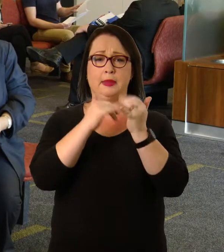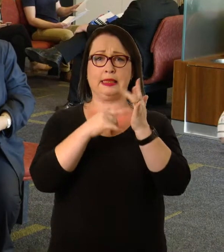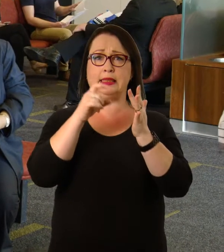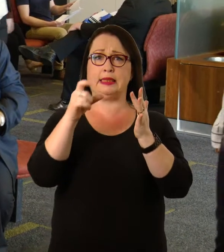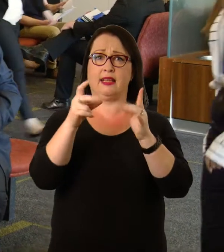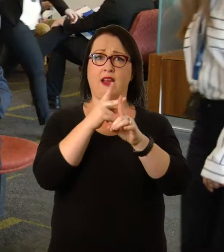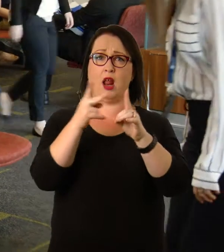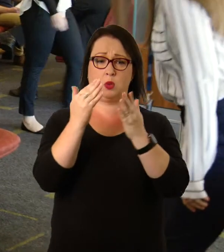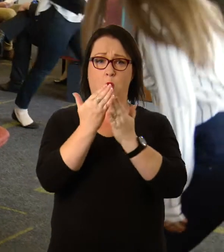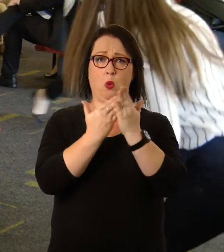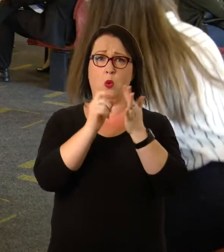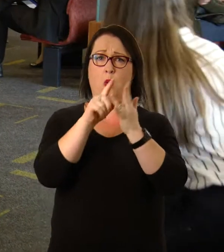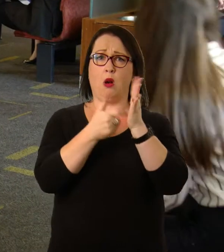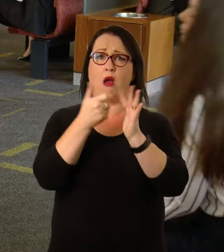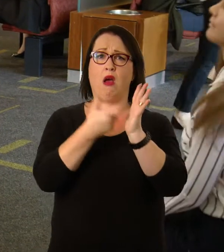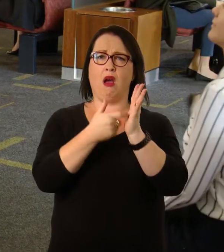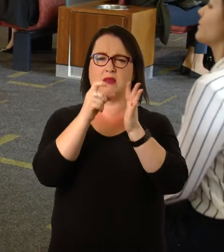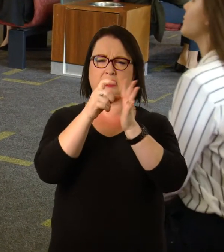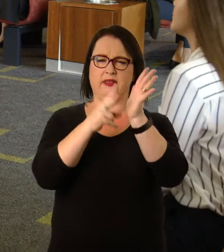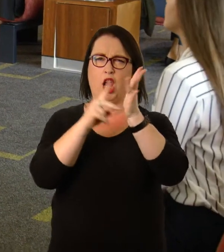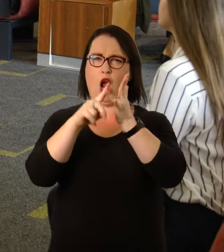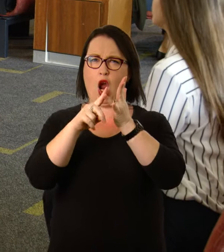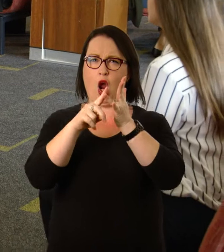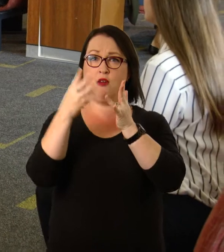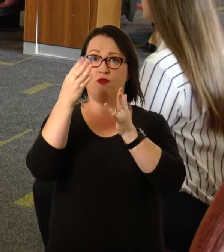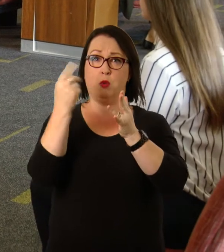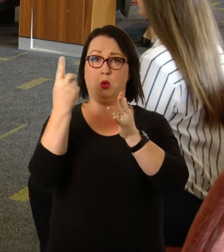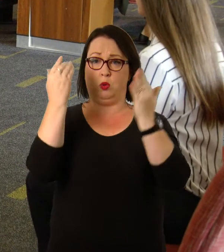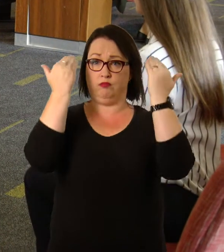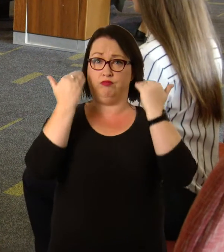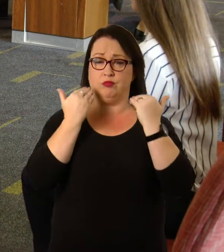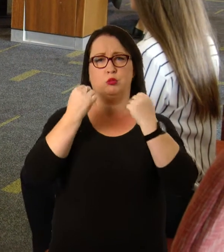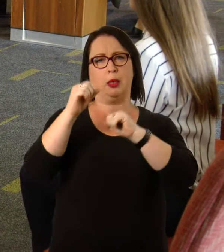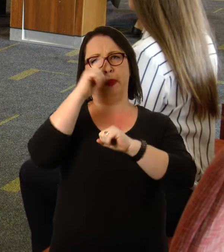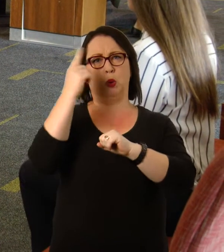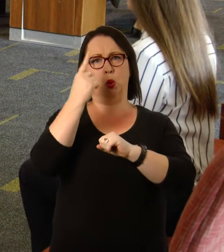A Domestic Violence Order is made by a magistrate to protect people in domestic and family violence